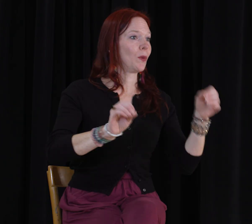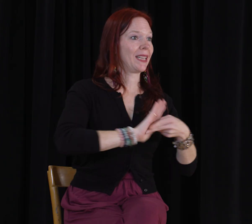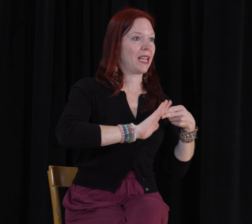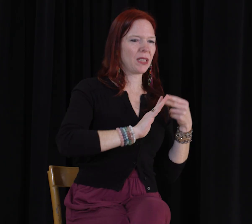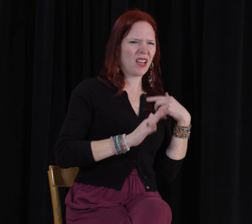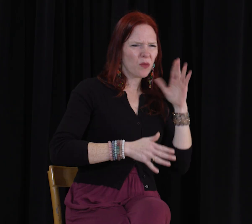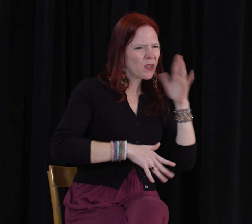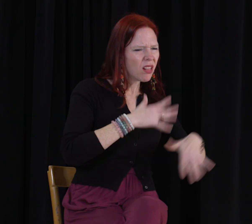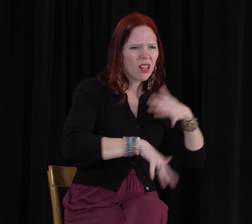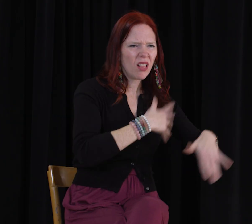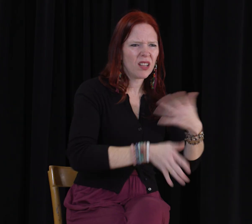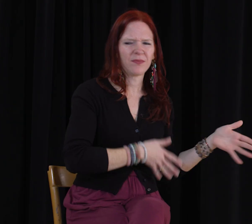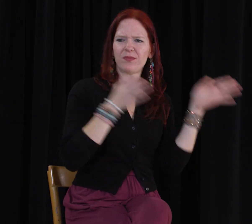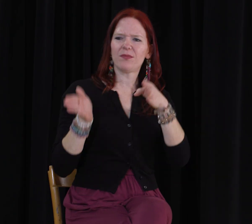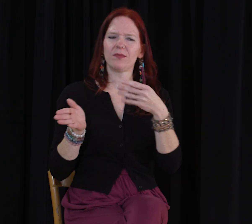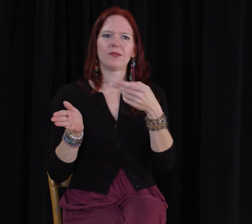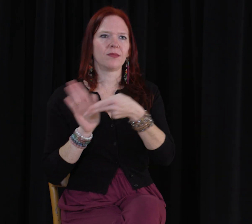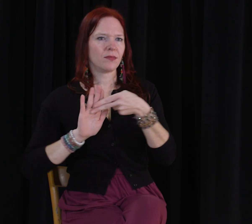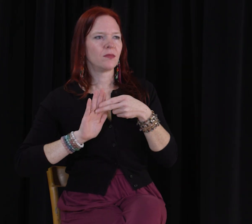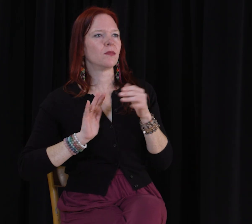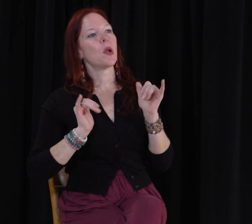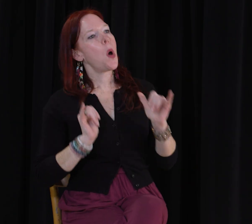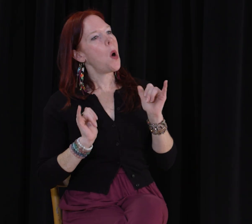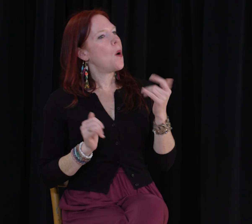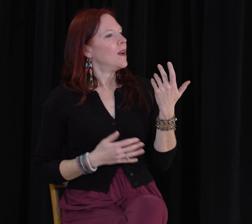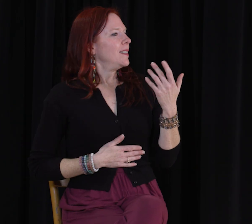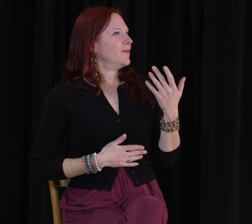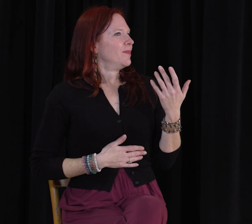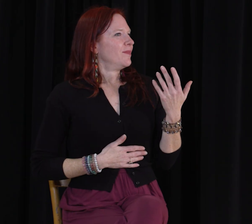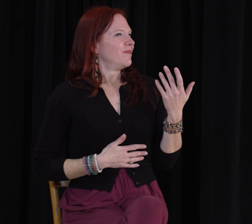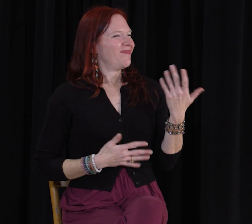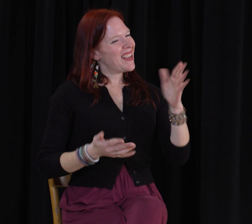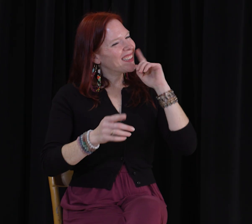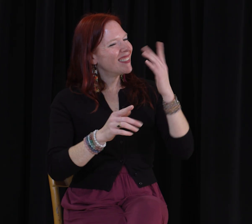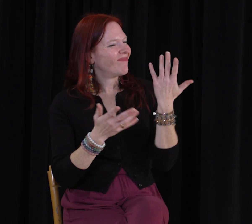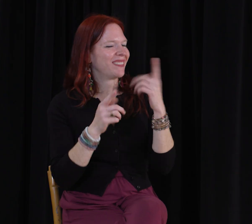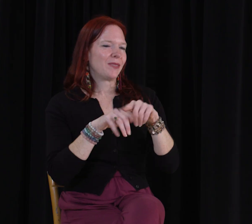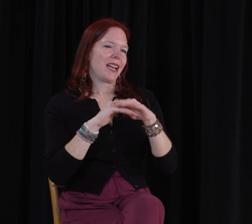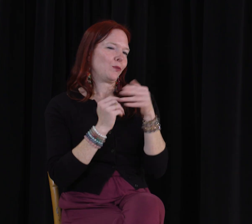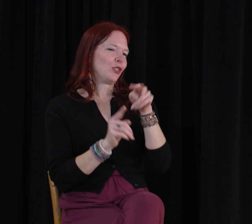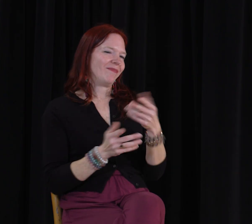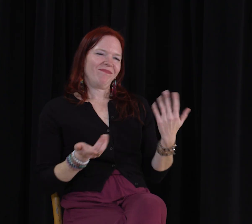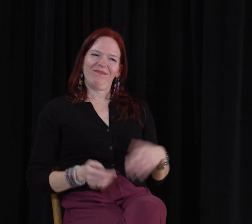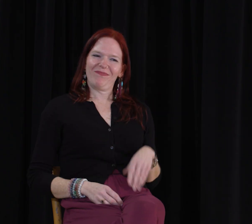if I had no label, I would be fumbling through it. But now that I have a label... I think it really depends on how you look at it.